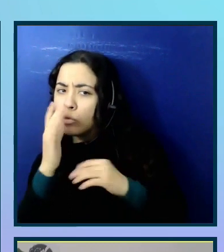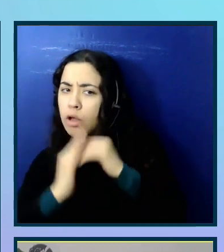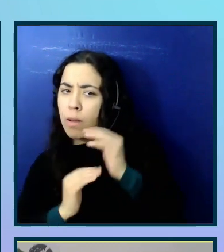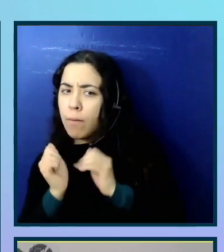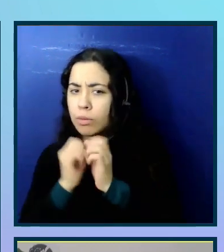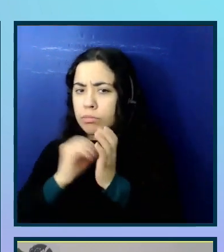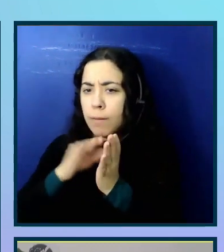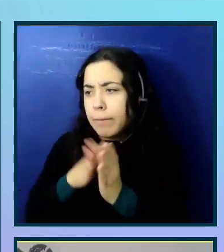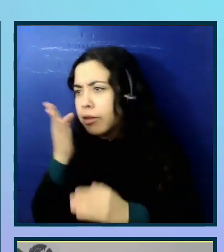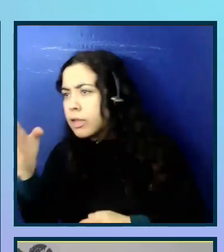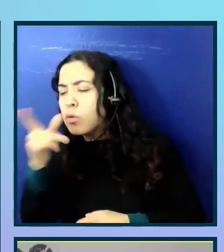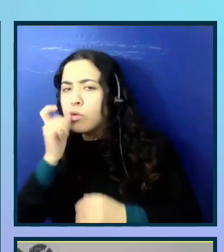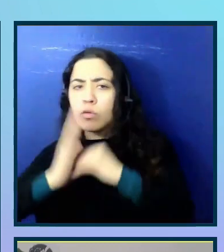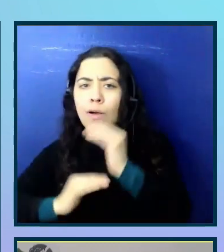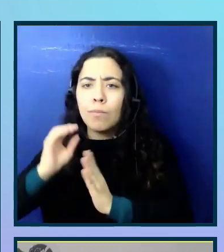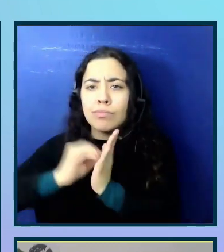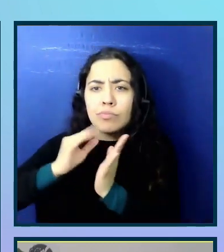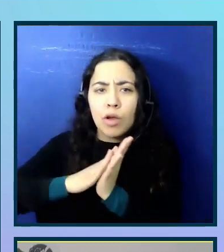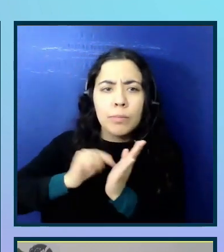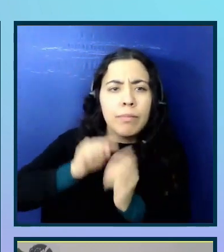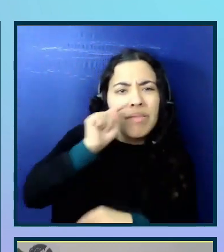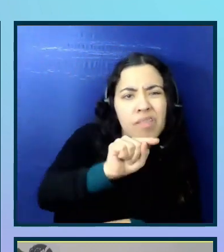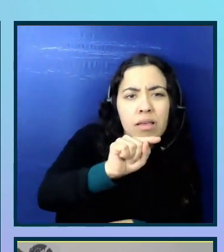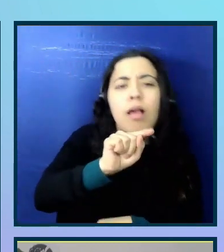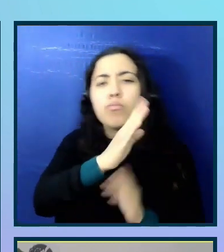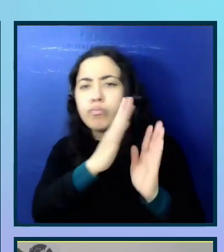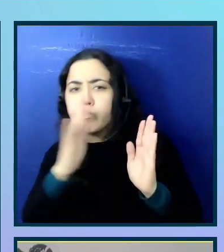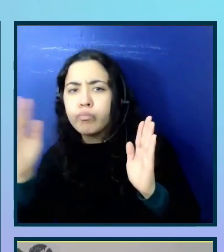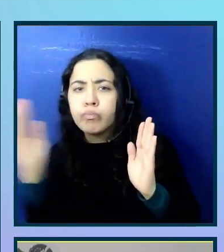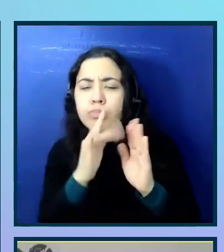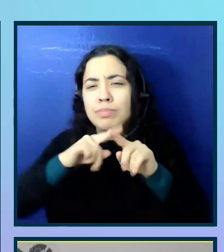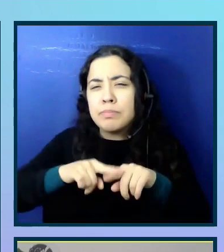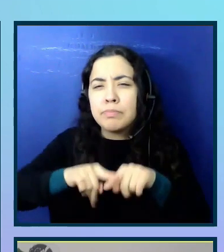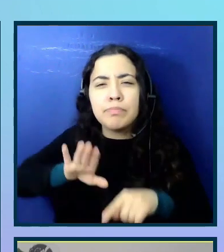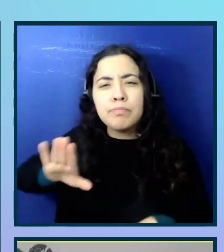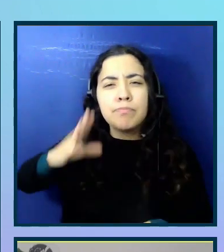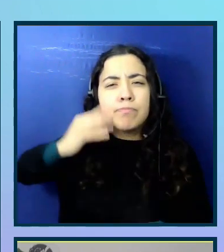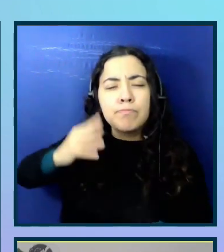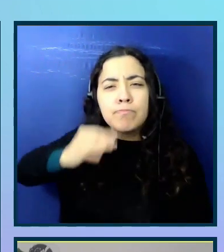and it might depends on a lot of factors, especially the level of accessibility expertise of your team.